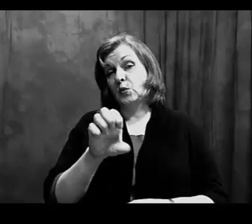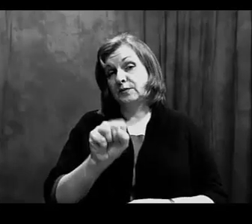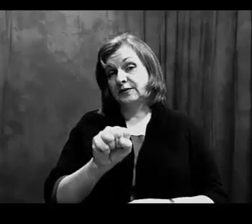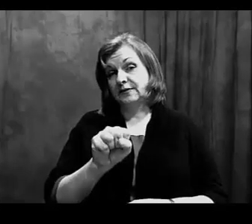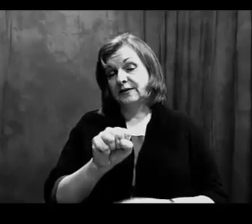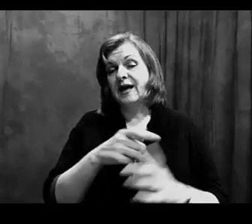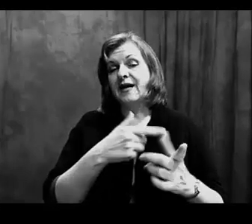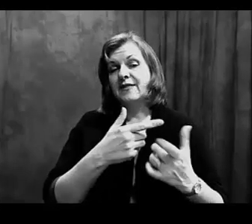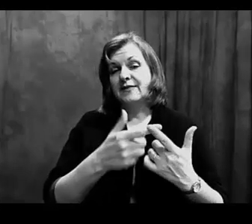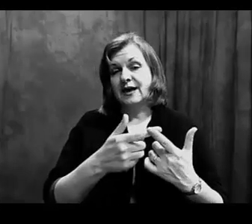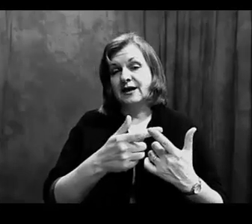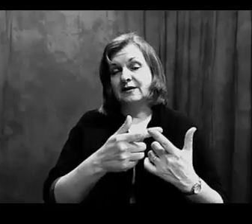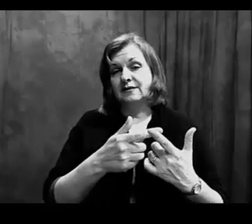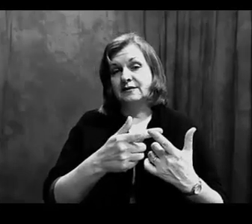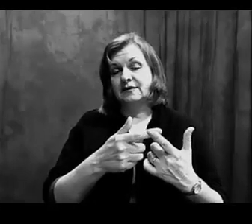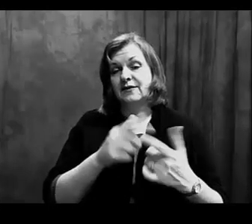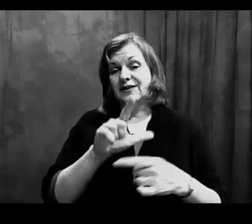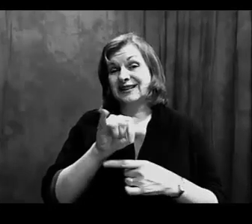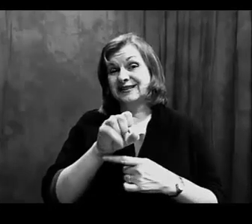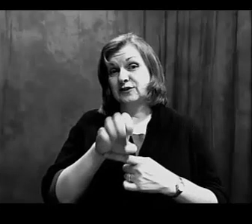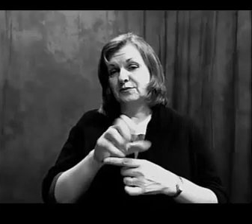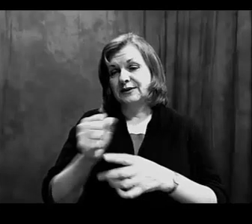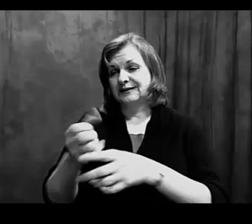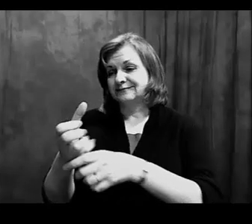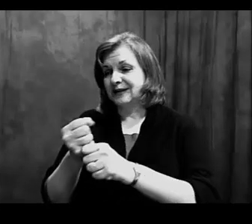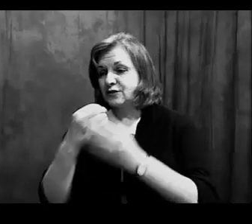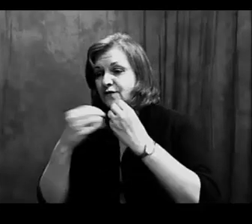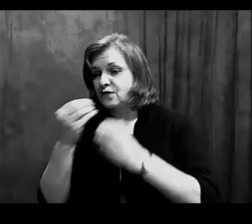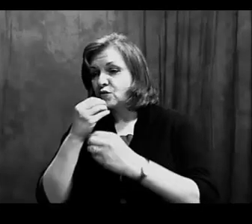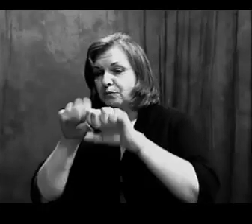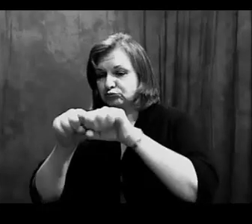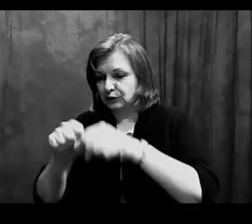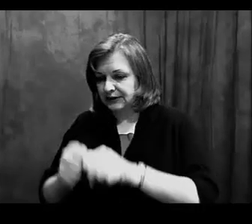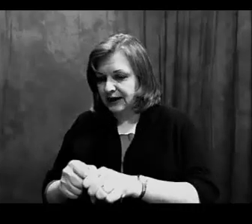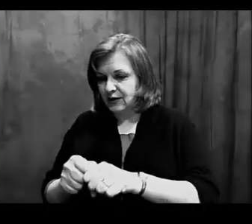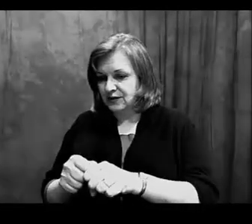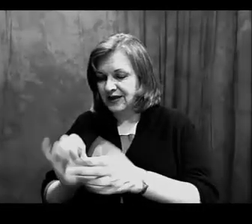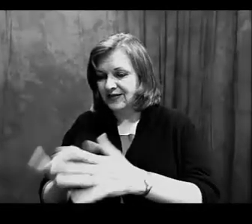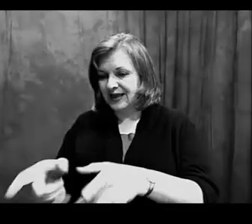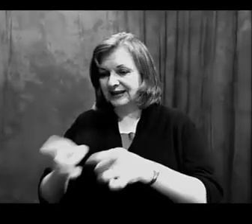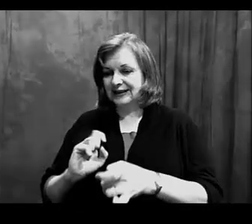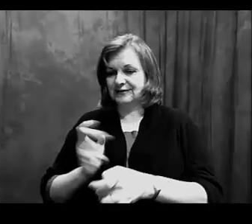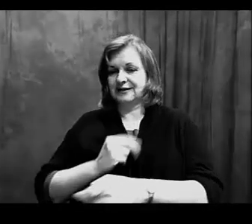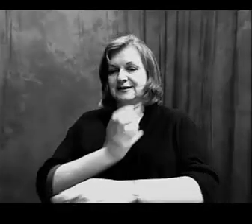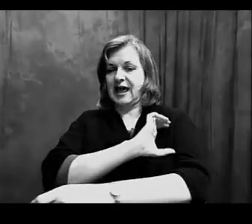the proteins in the lysosomes so that we can then break down the food